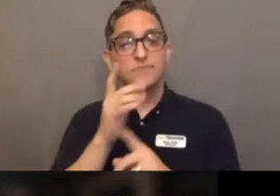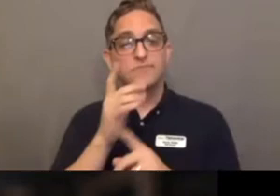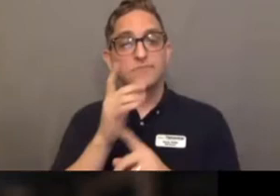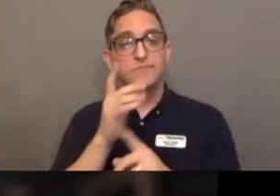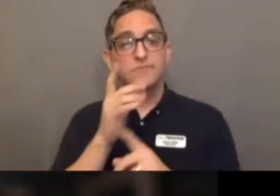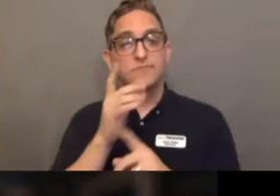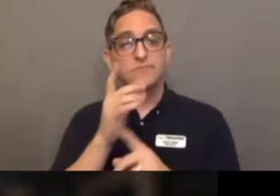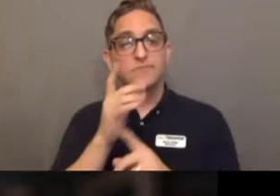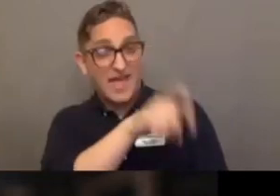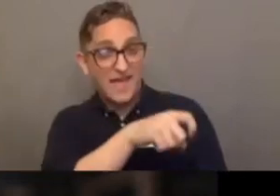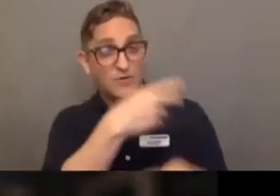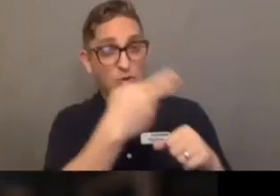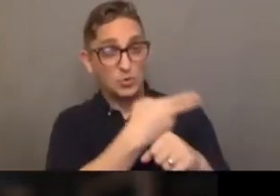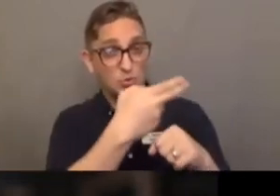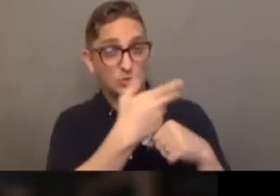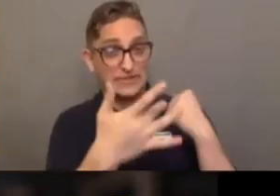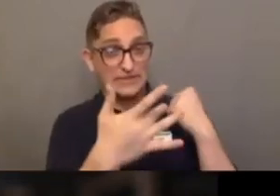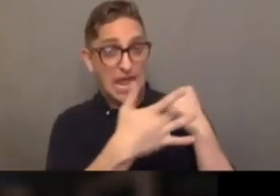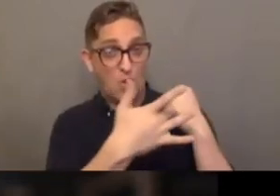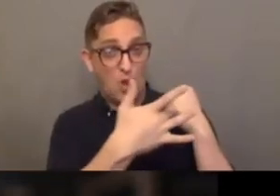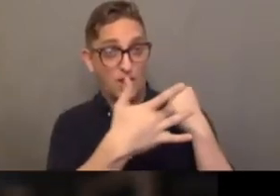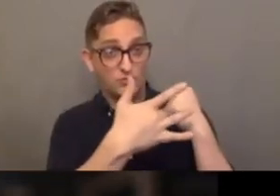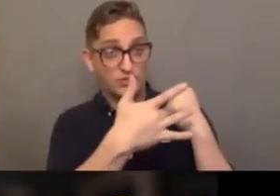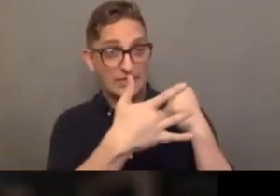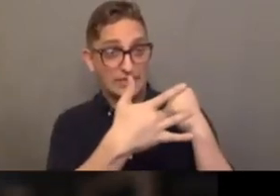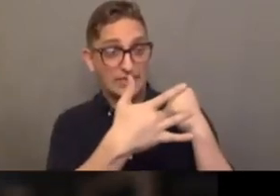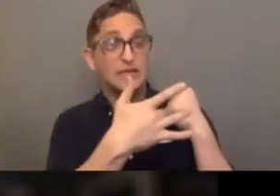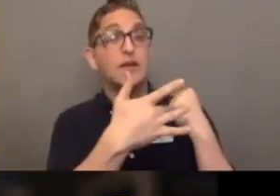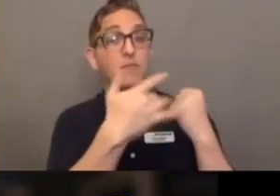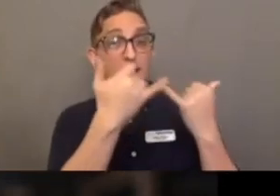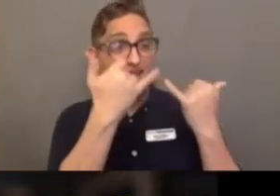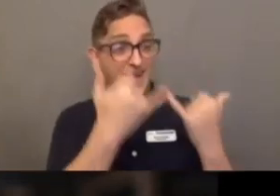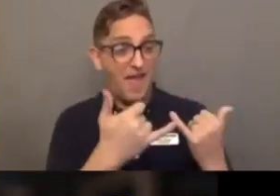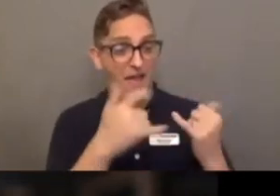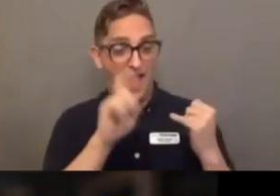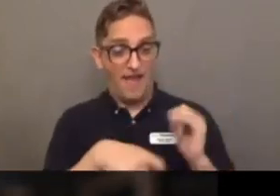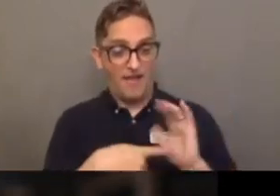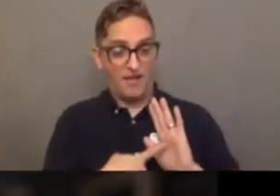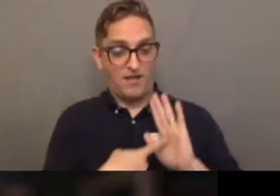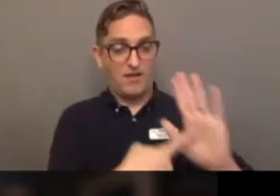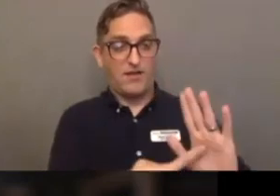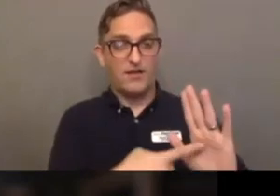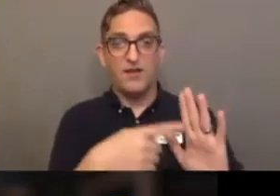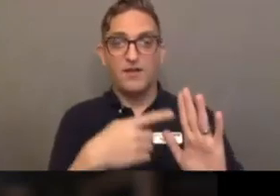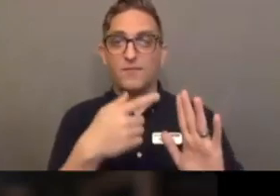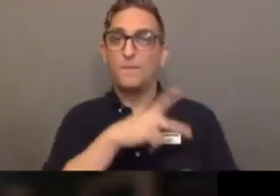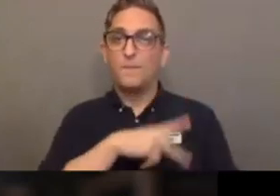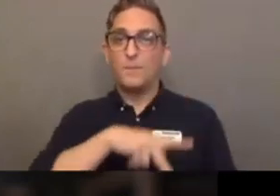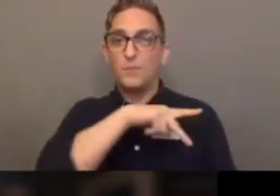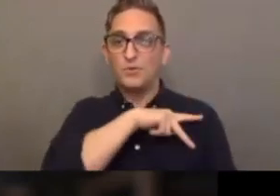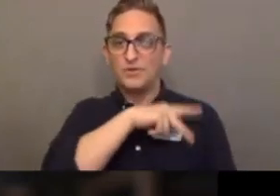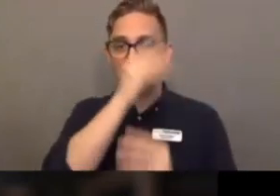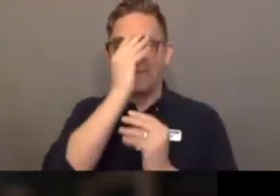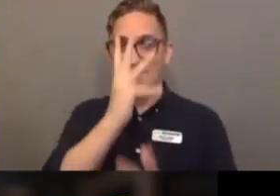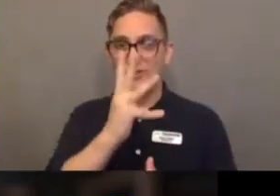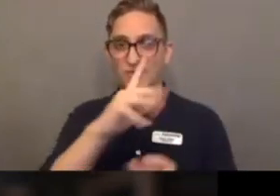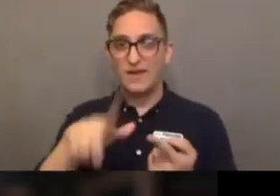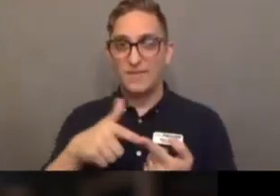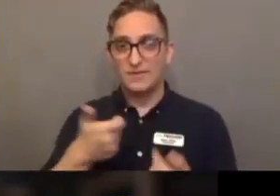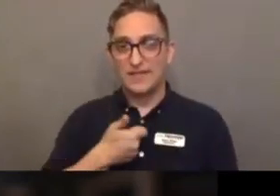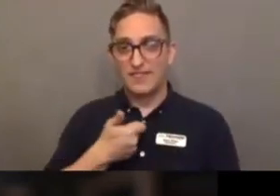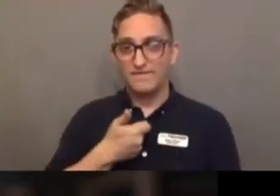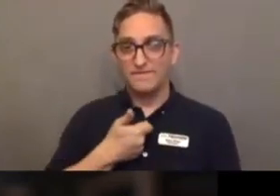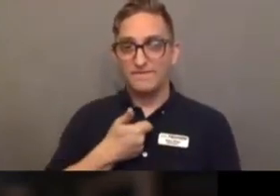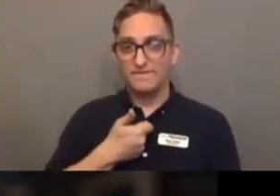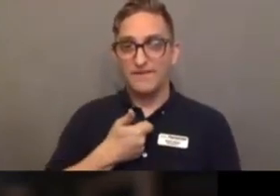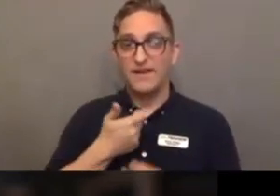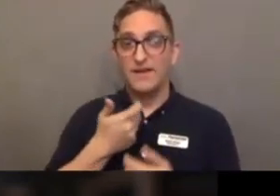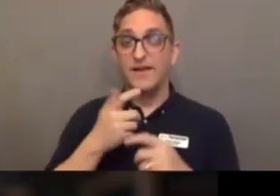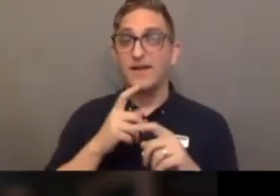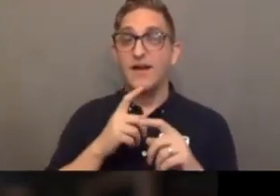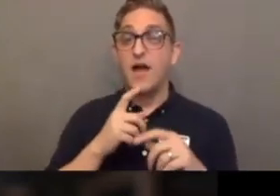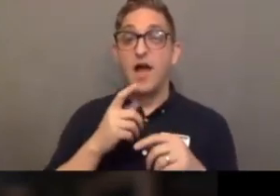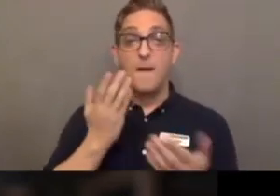to reveal personal information about themselves but don't want to reveal that information